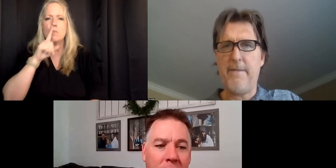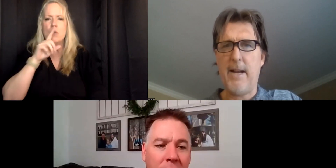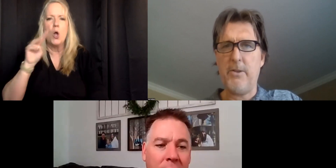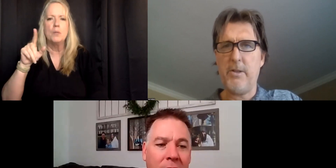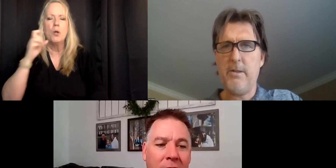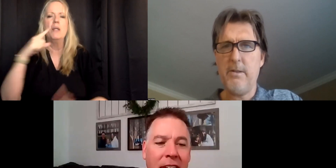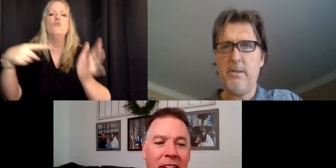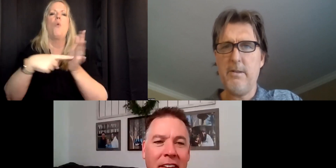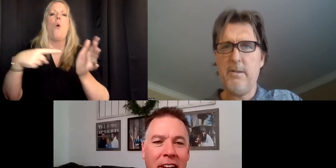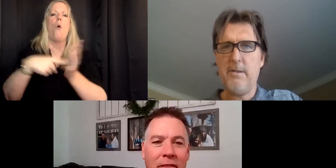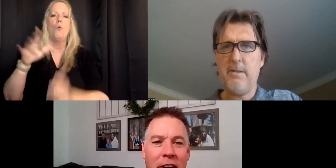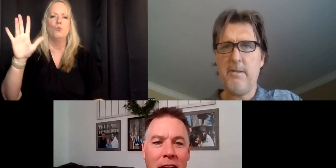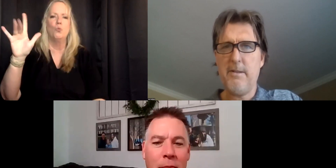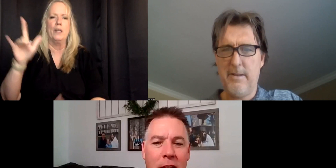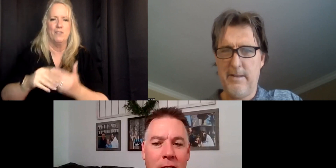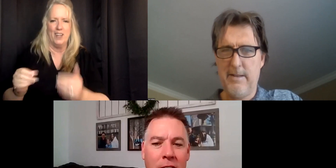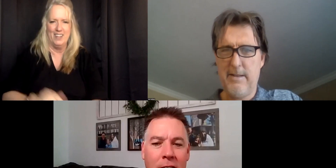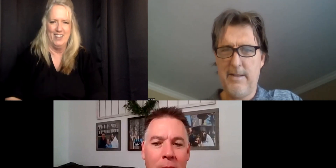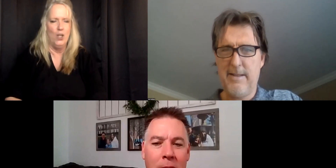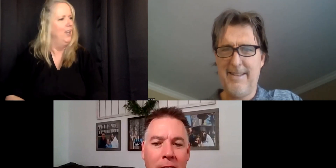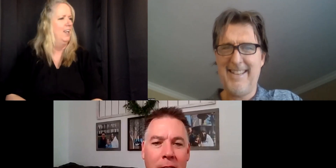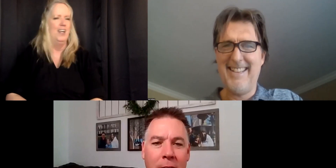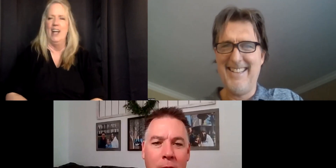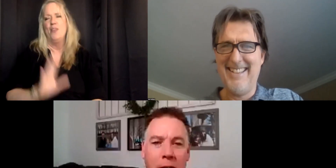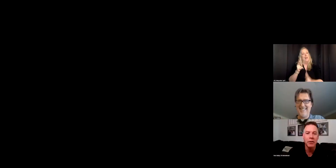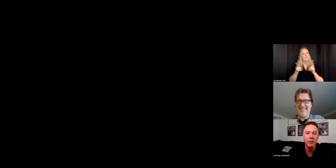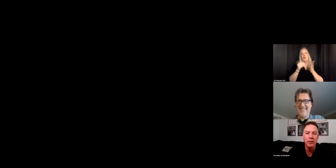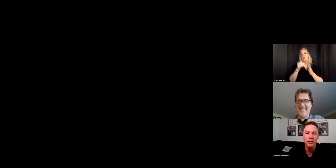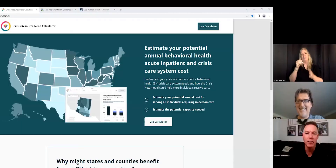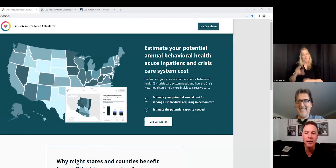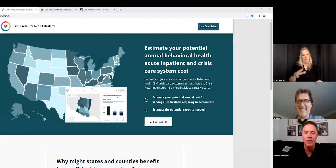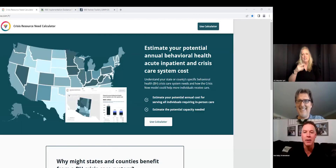THAT IS VERY EXPENSIVE TOM. I WILL, EVENTUALLY GET IT TO YOU.